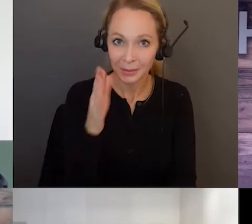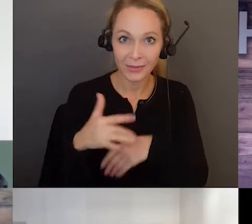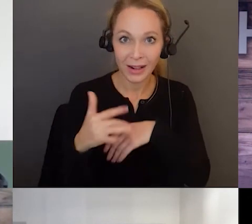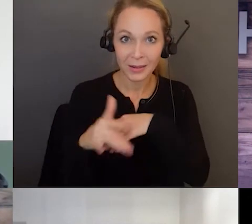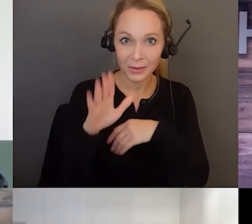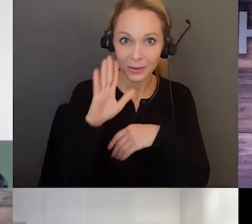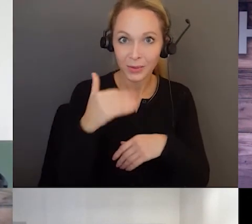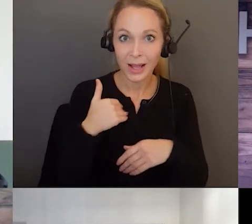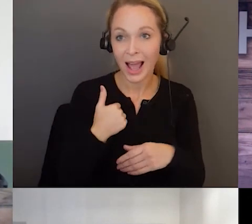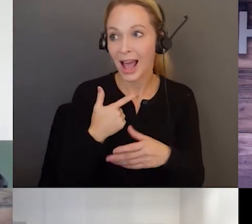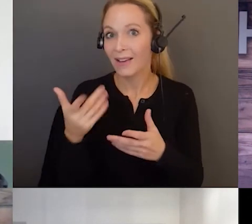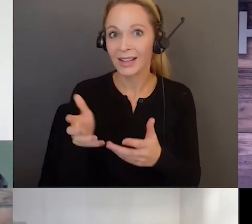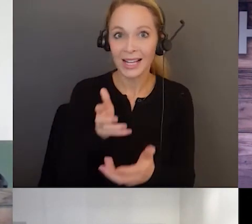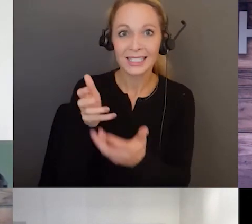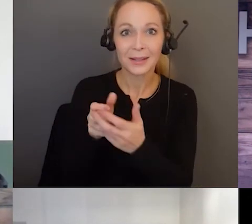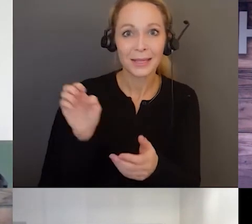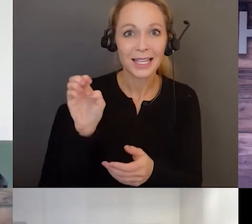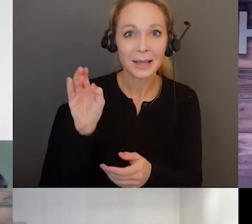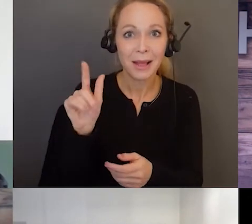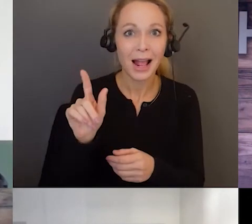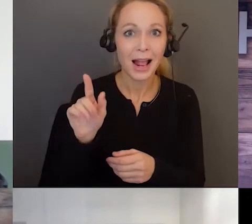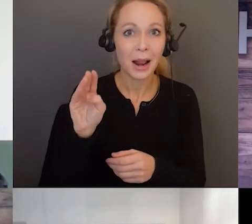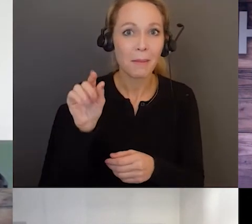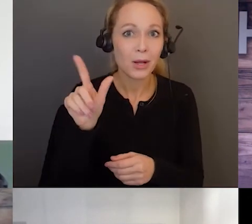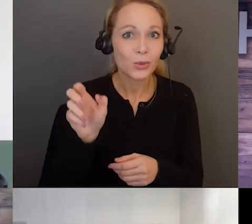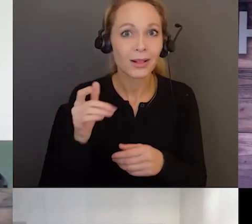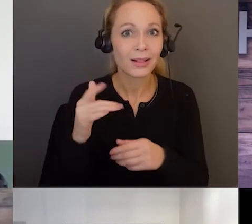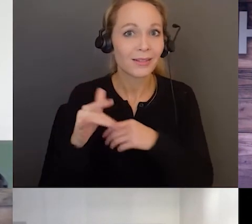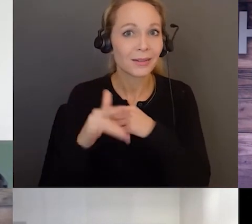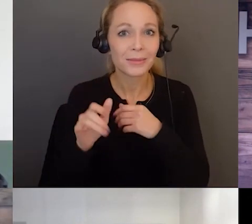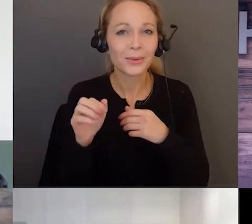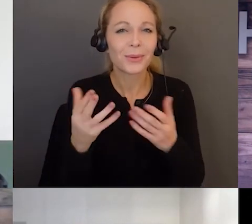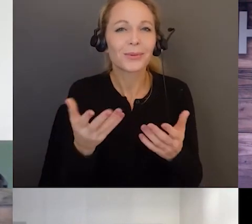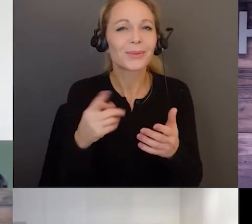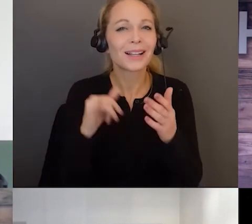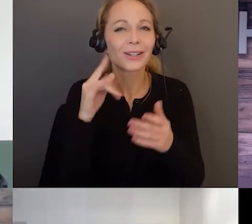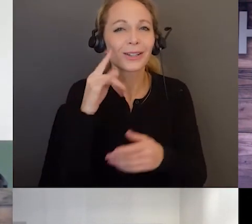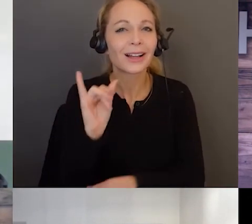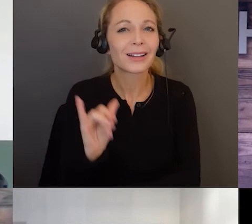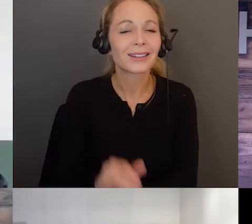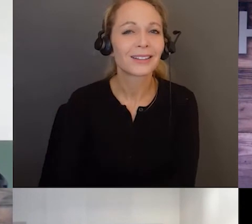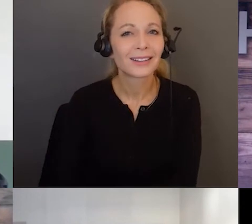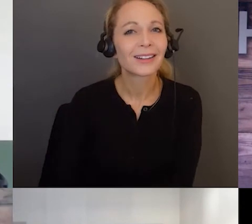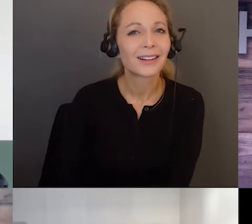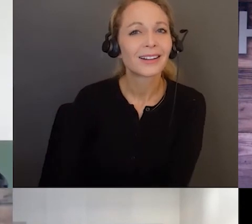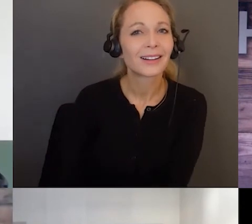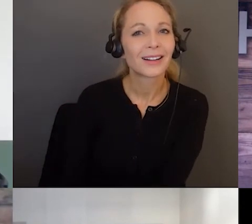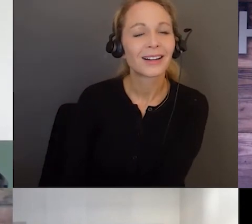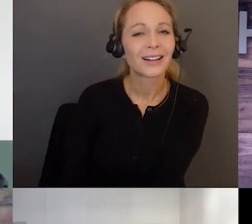ARE THERE GOING TO BE CUSTOM E-MAIL MODULES AVAILABLE? WHAT'S THAT LOOK LIKE?